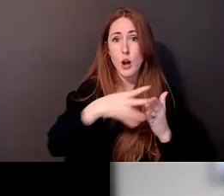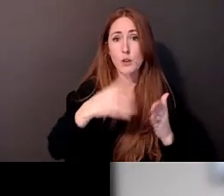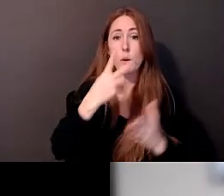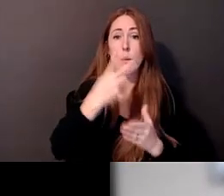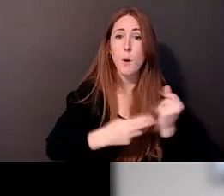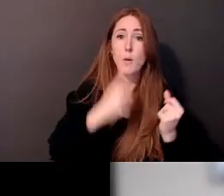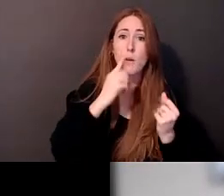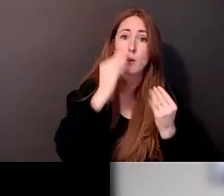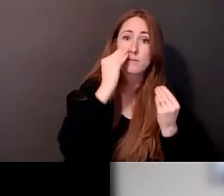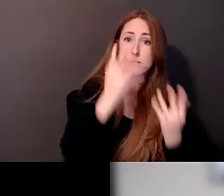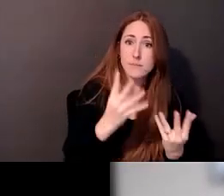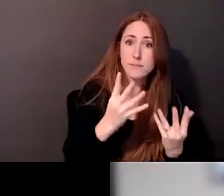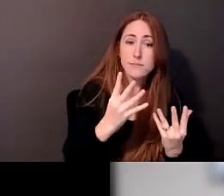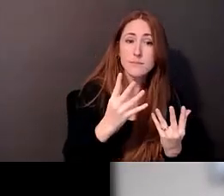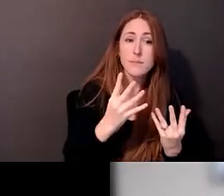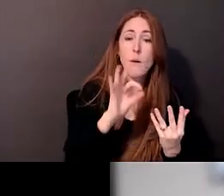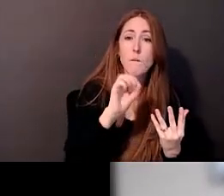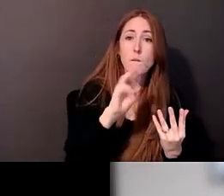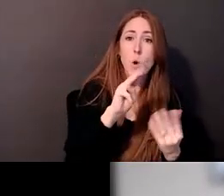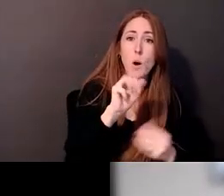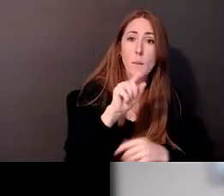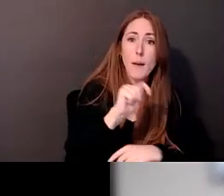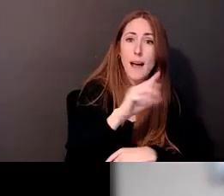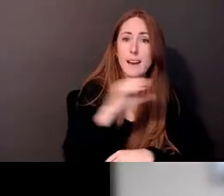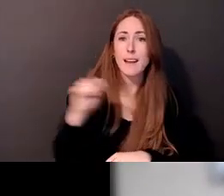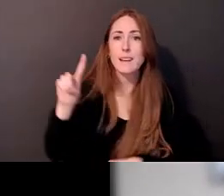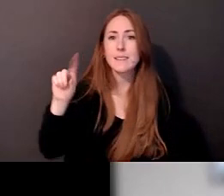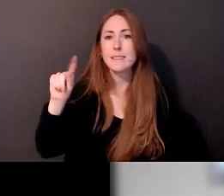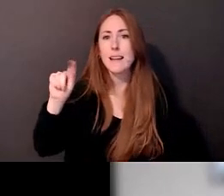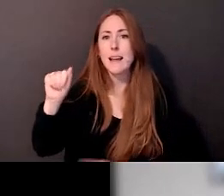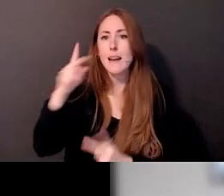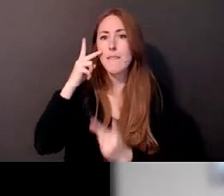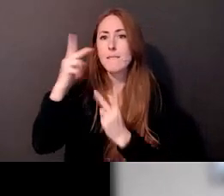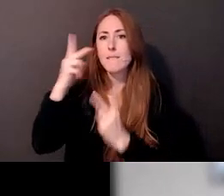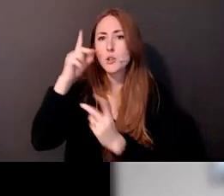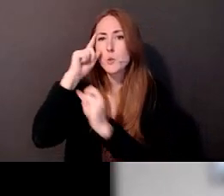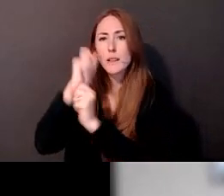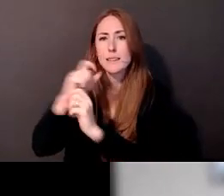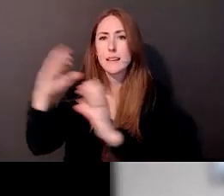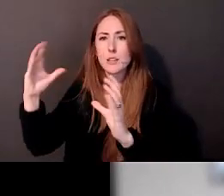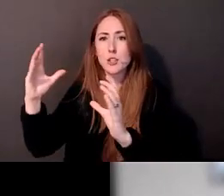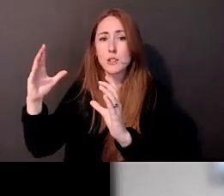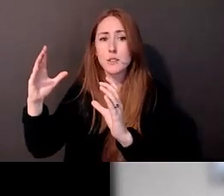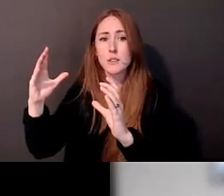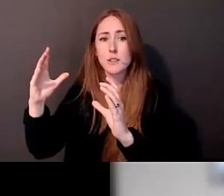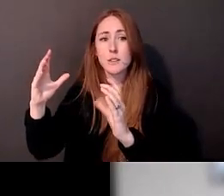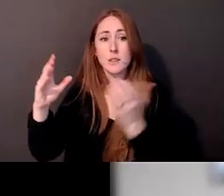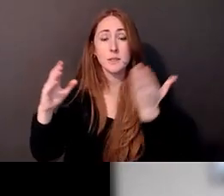visualizations, such as here. And this allowed us to see, for example,